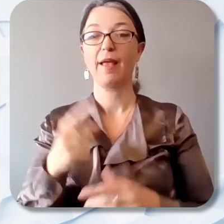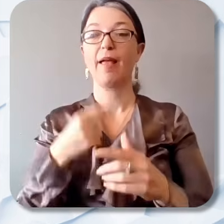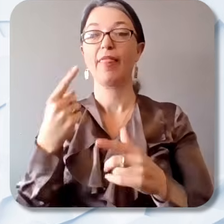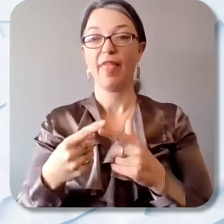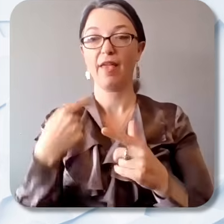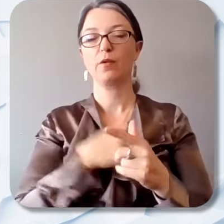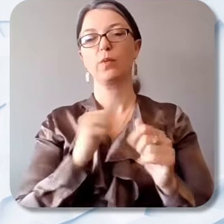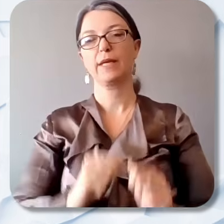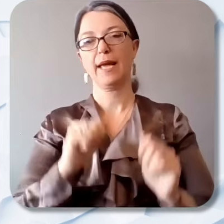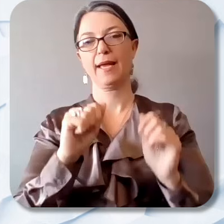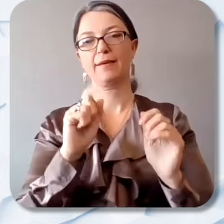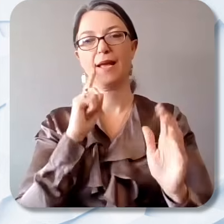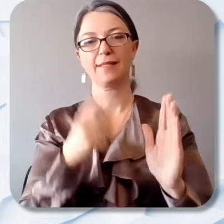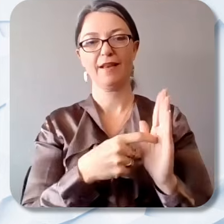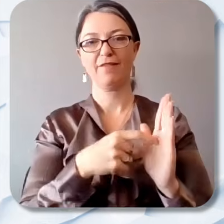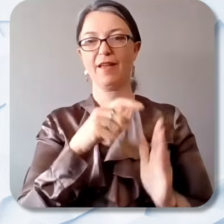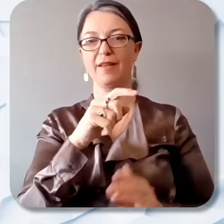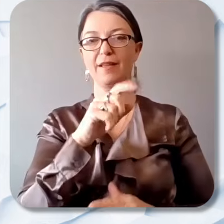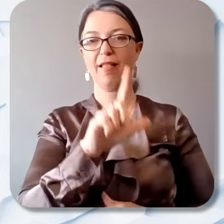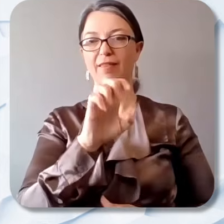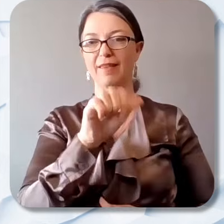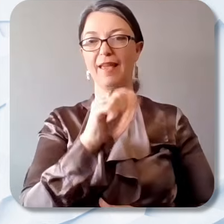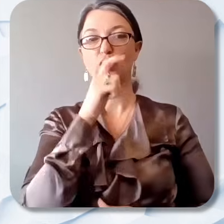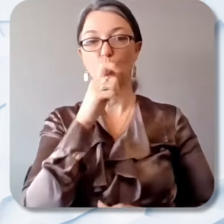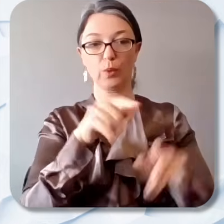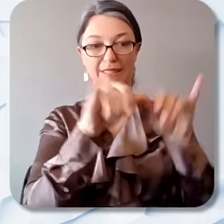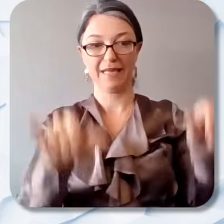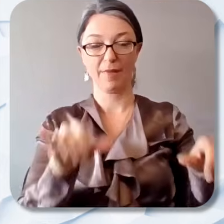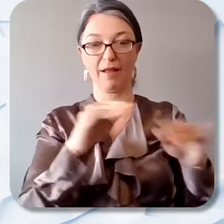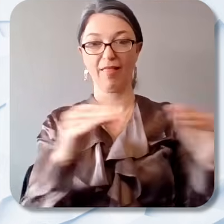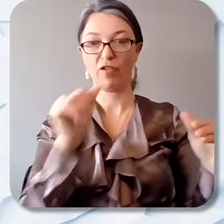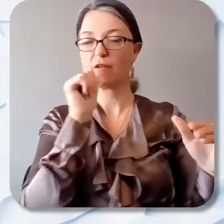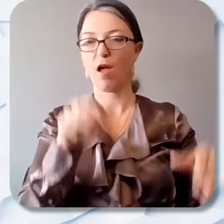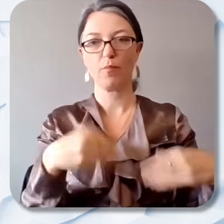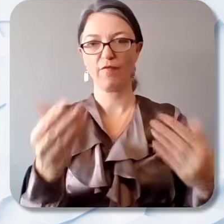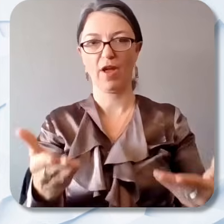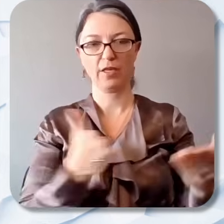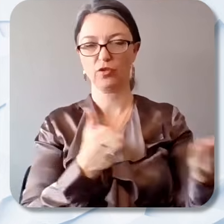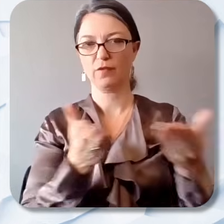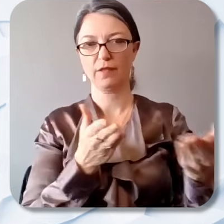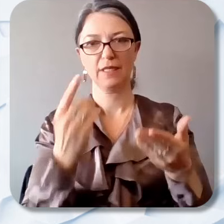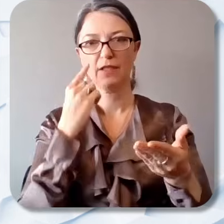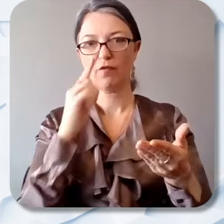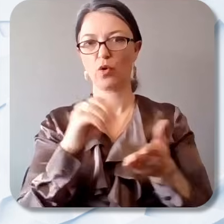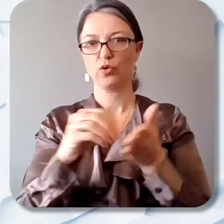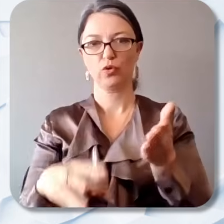LEAs, who at a systemic level are not providing services to students in general.